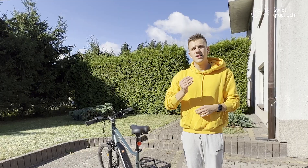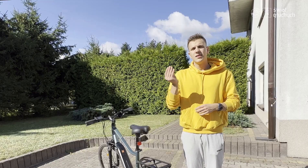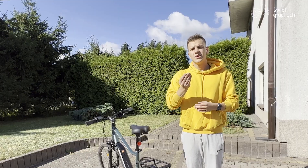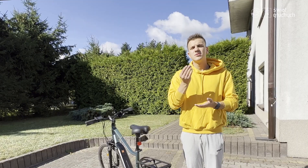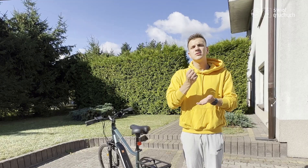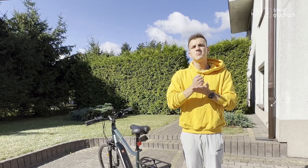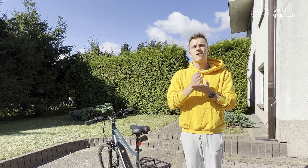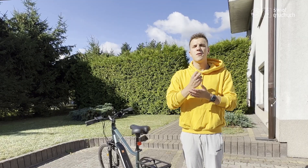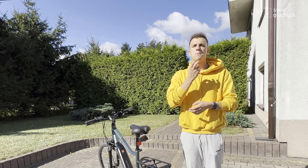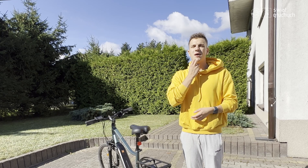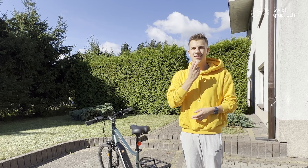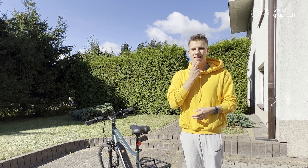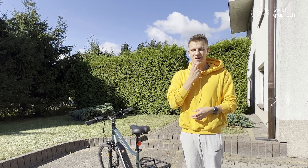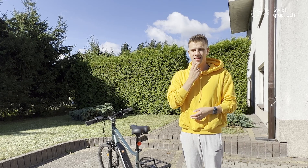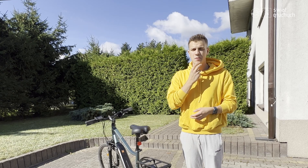More on the battery.